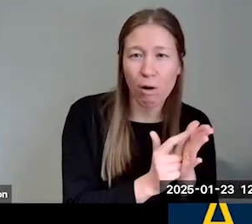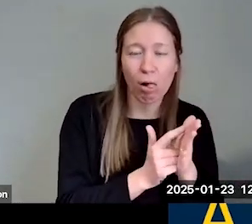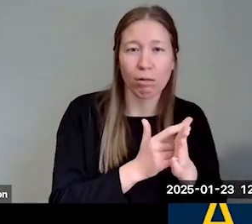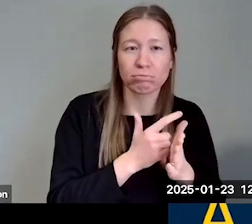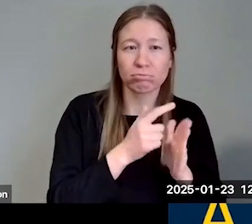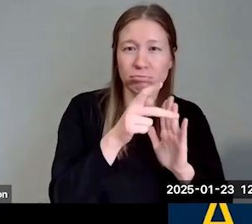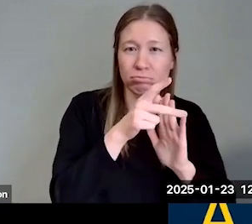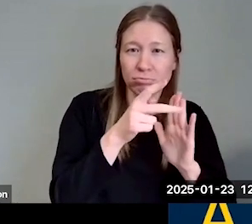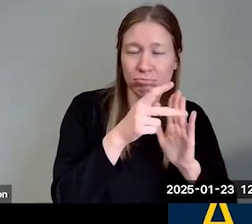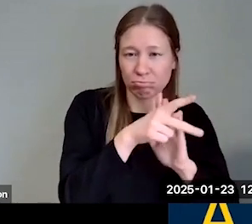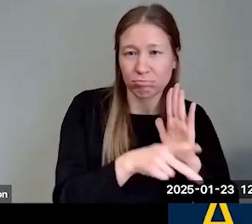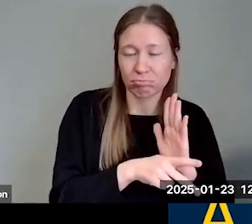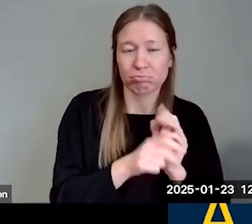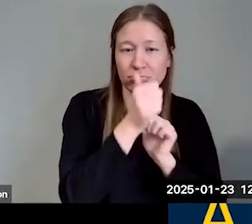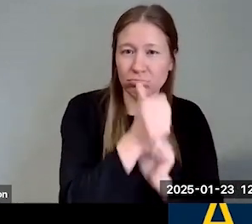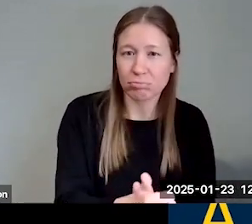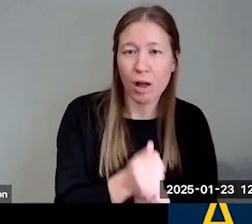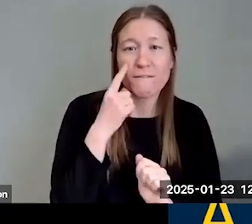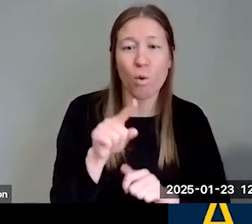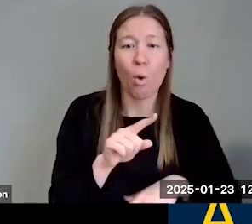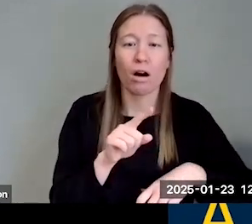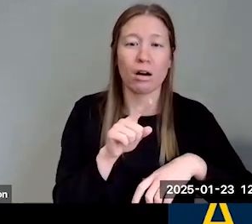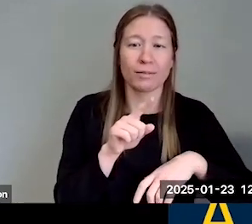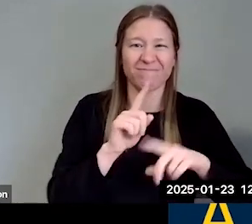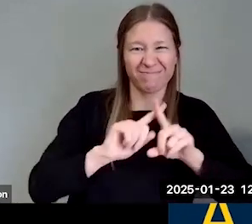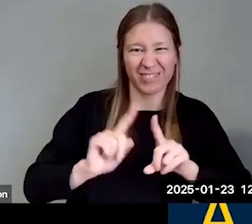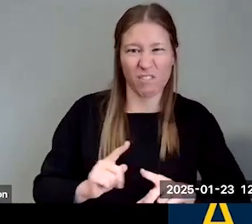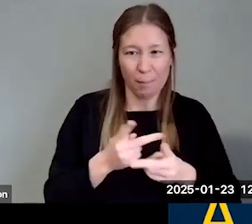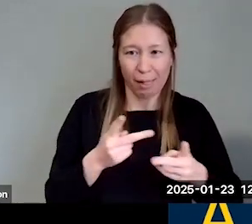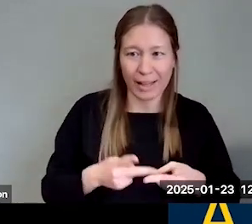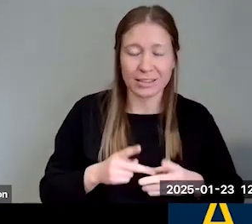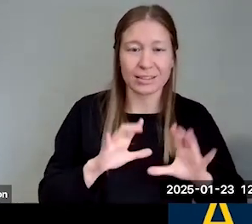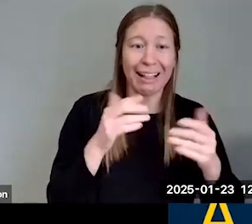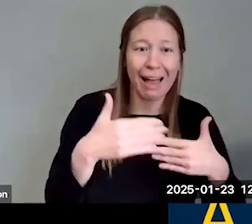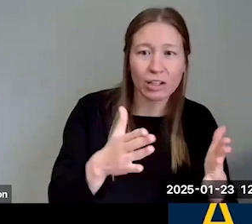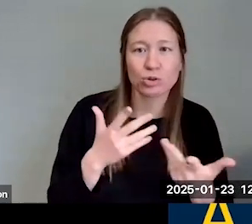and places of education to, at a minimum, provide accommodation and access.